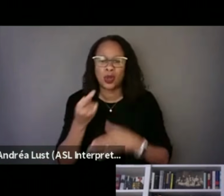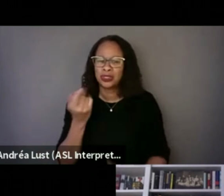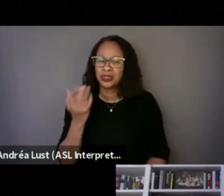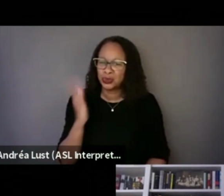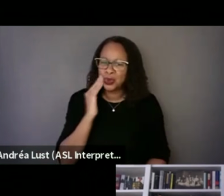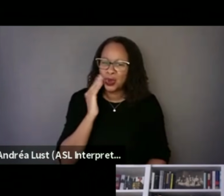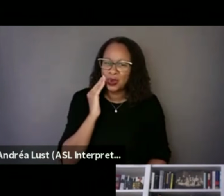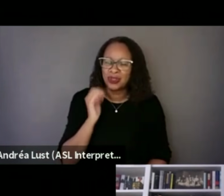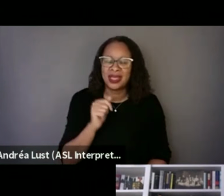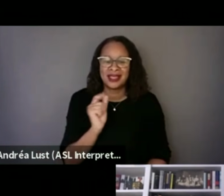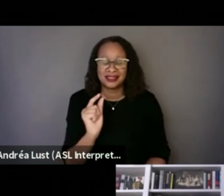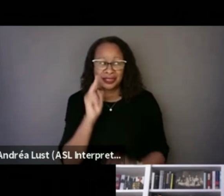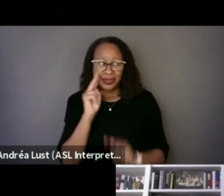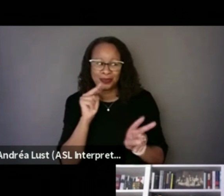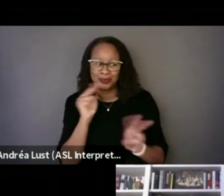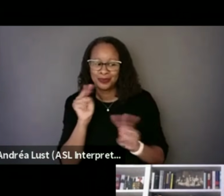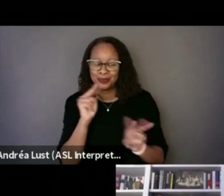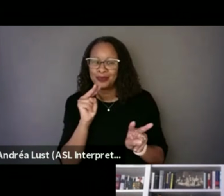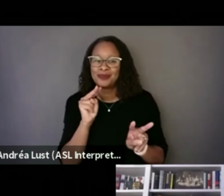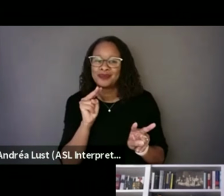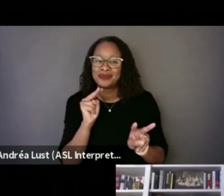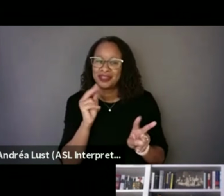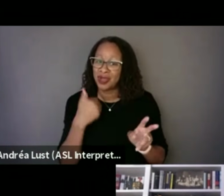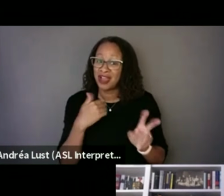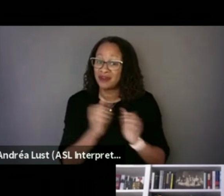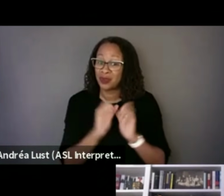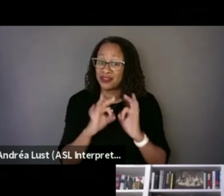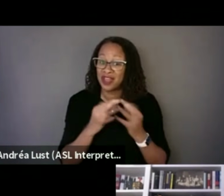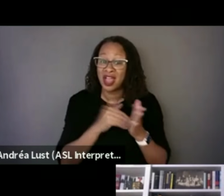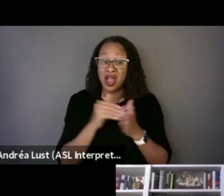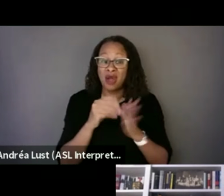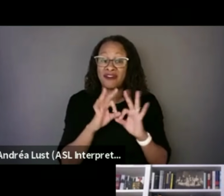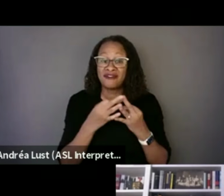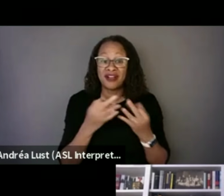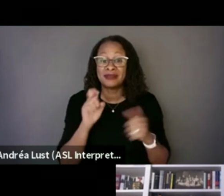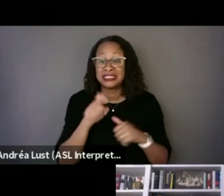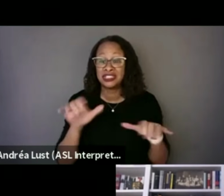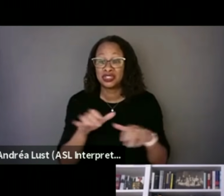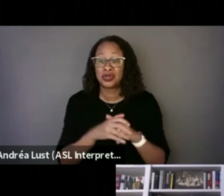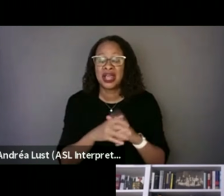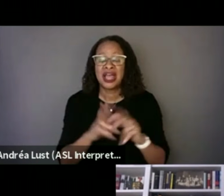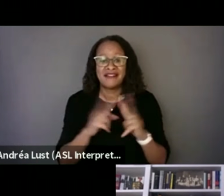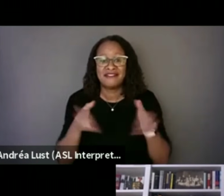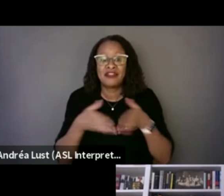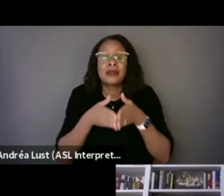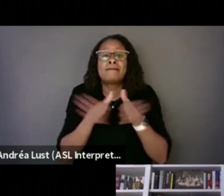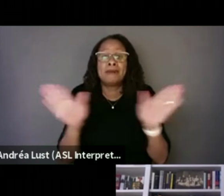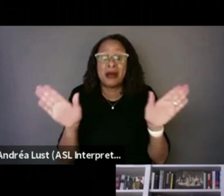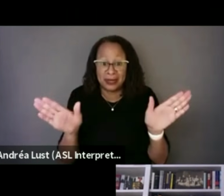Those little glances, and often these families were having to do that in very public settings because they had no privacy.